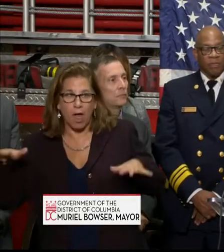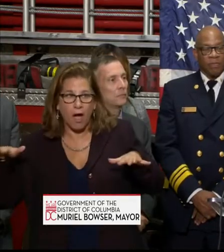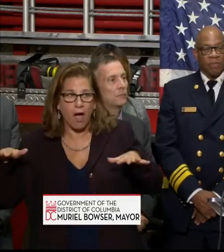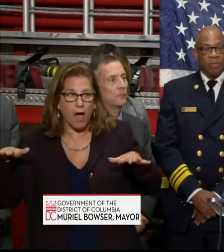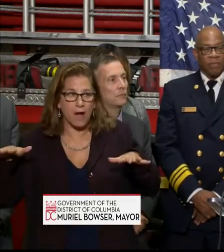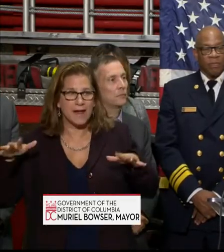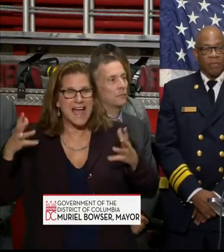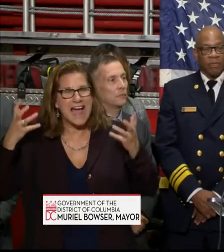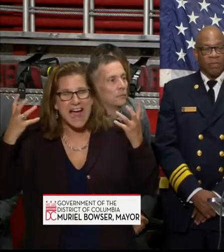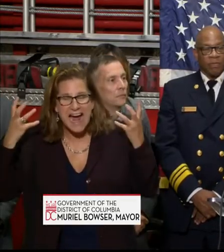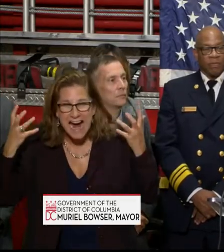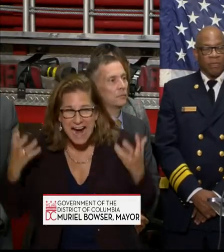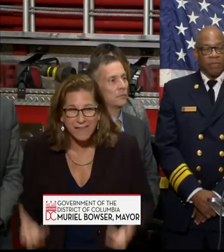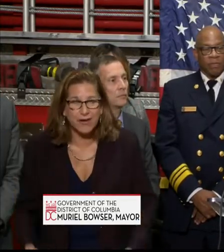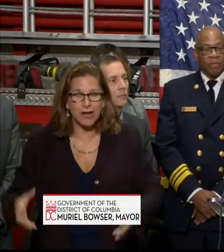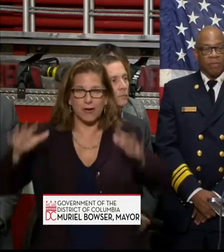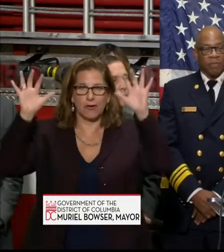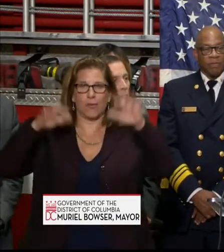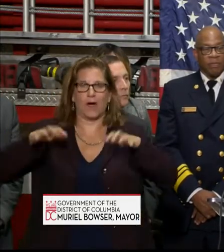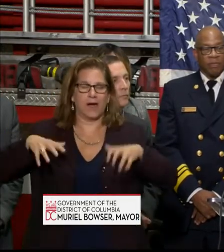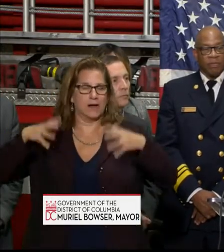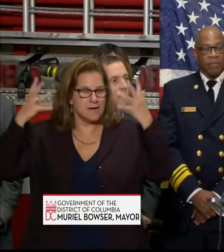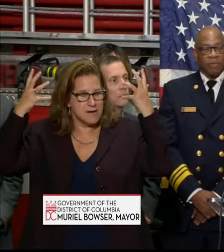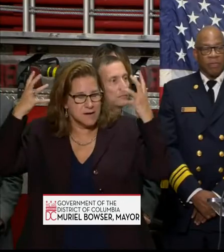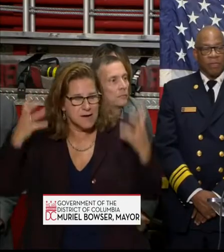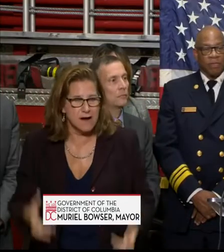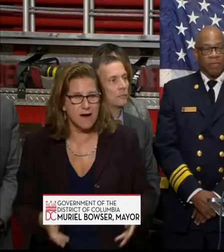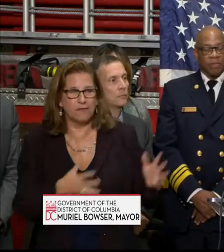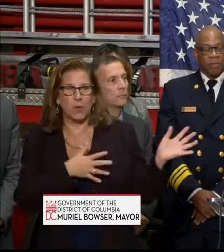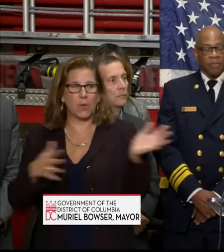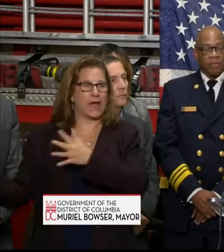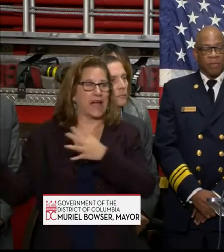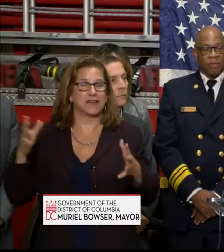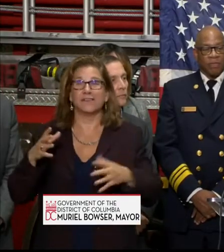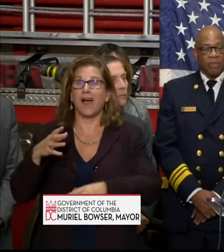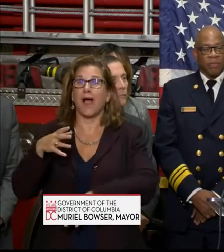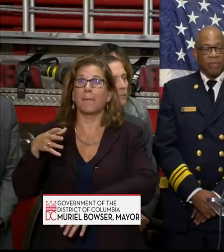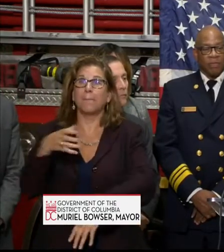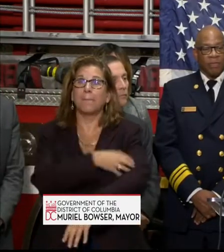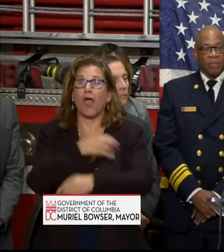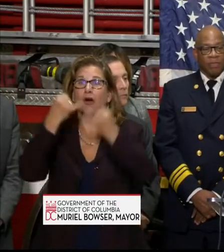AND LIKELY POWER OUTAGES. SO GIVEN THAT WE KNOW THIS